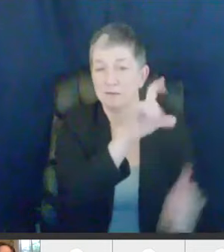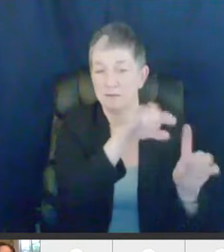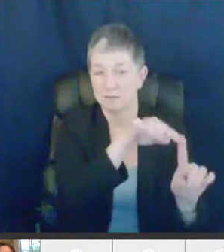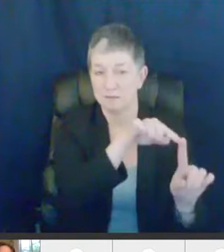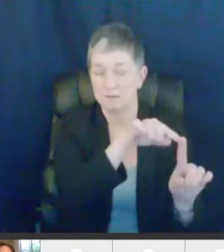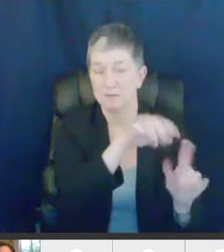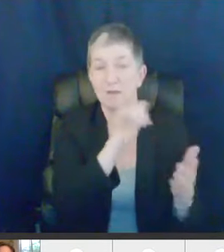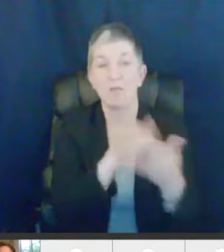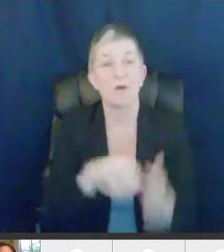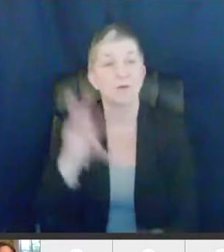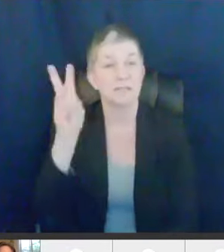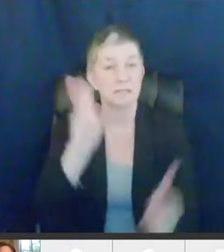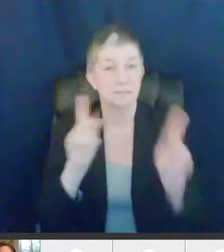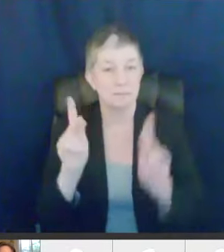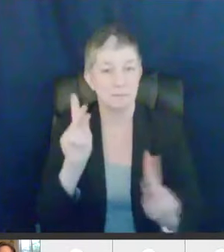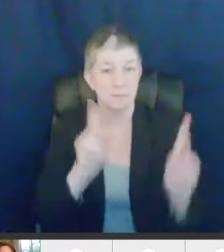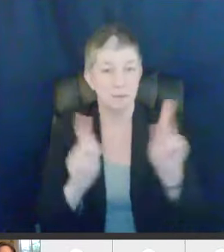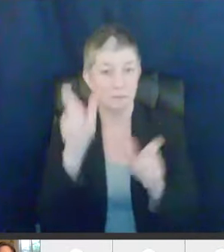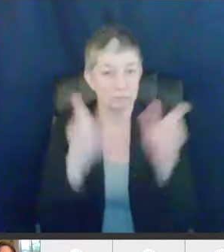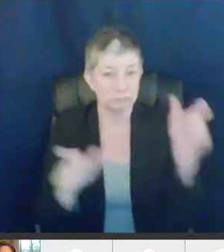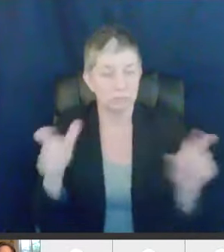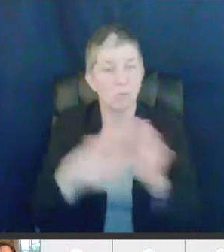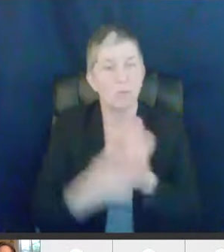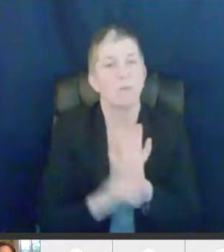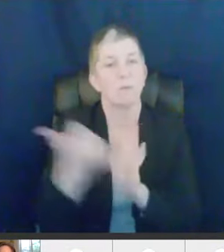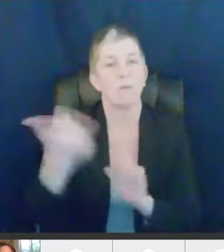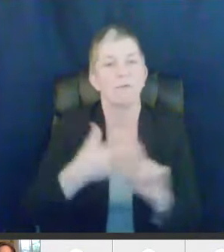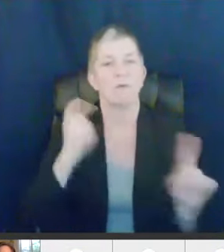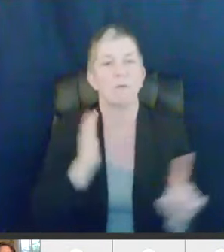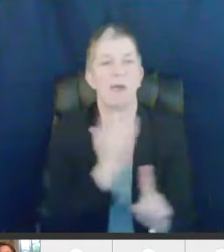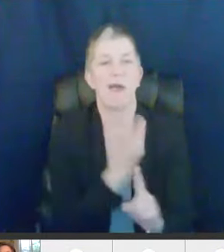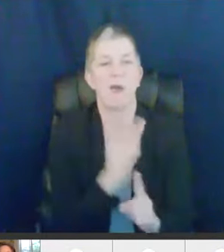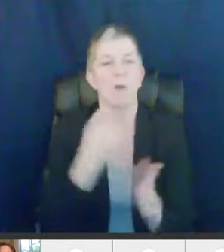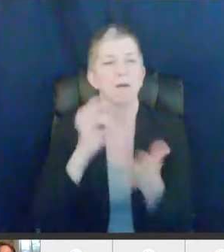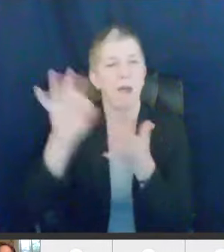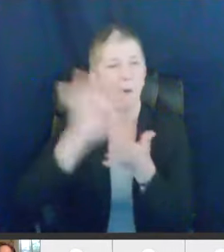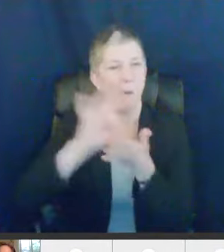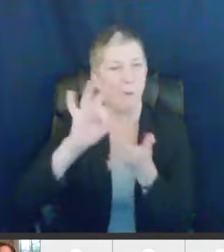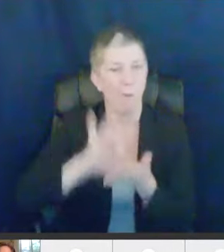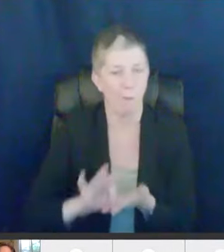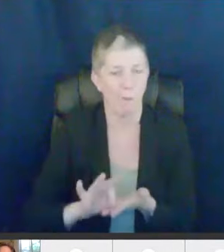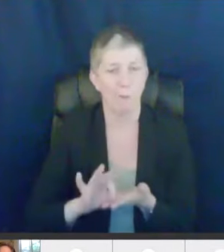been removed from our total positive case count and our municipal maps and